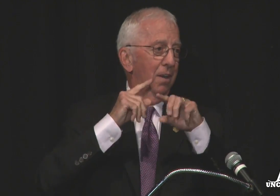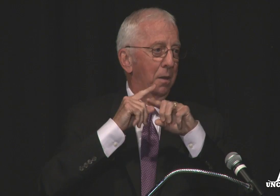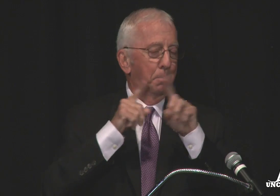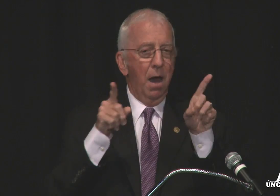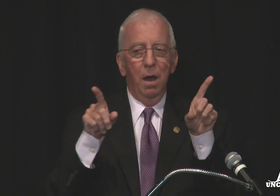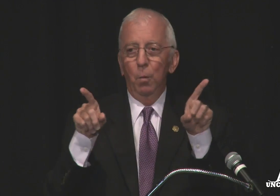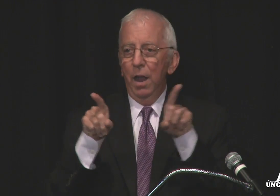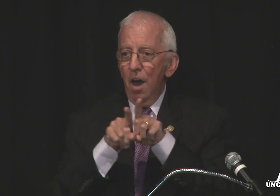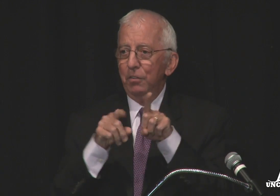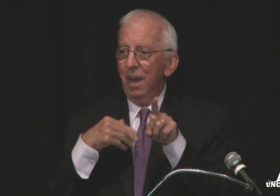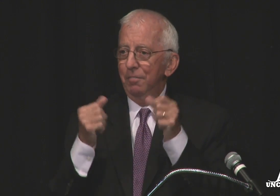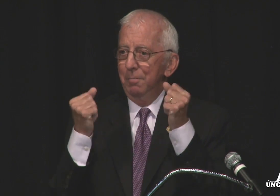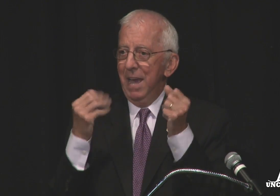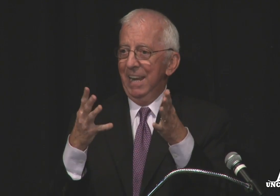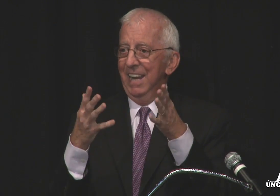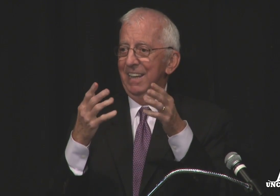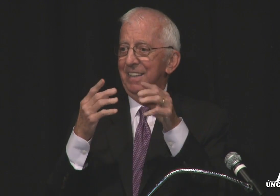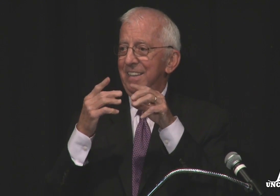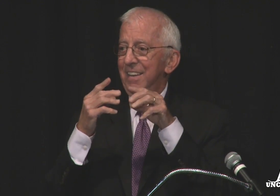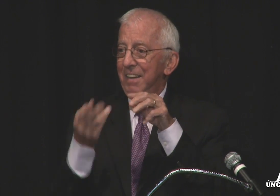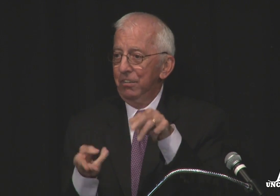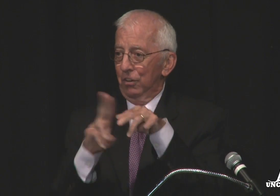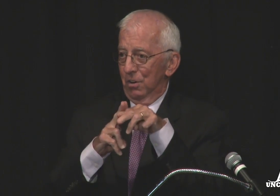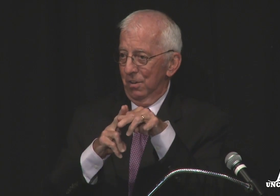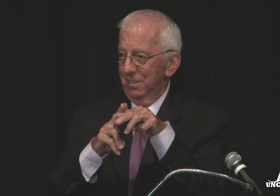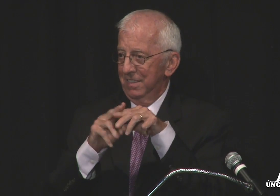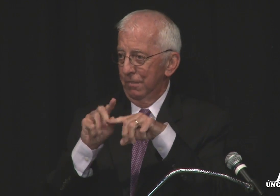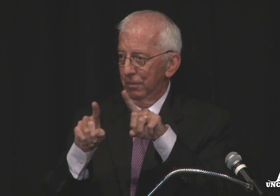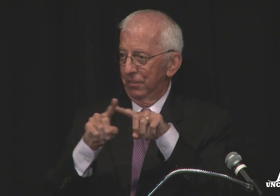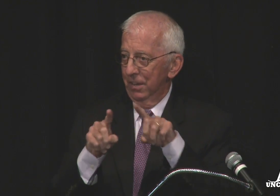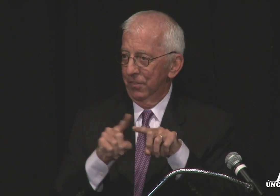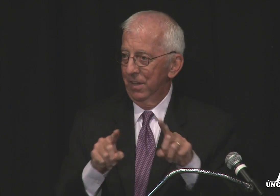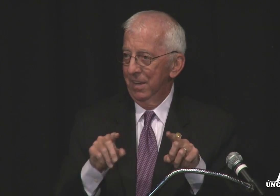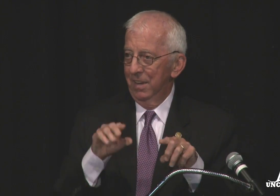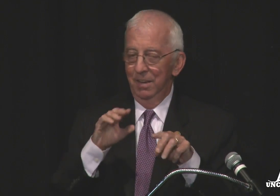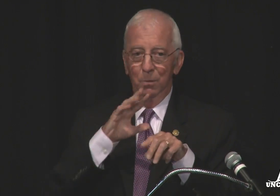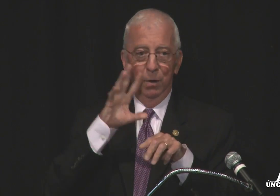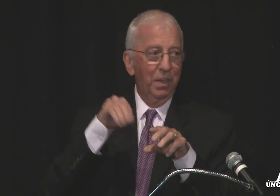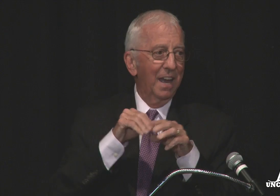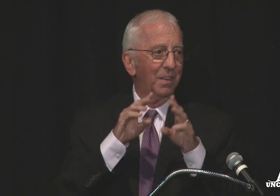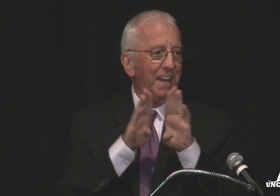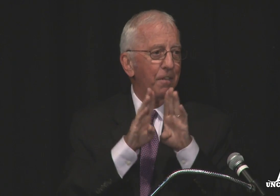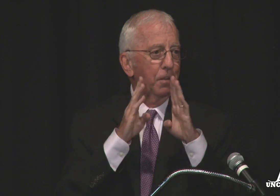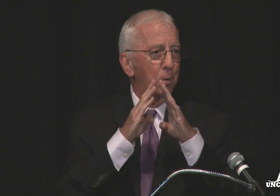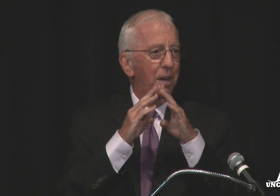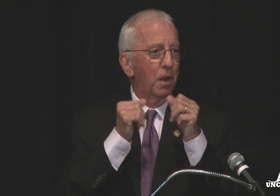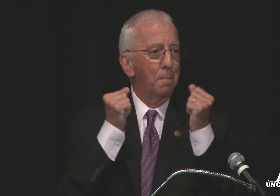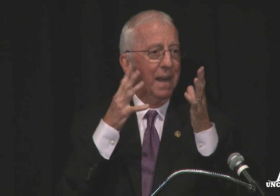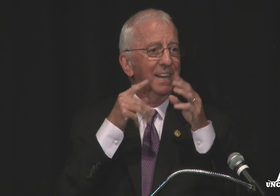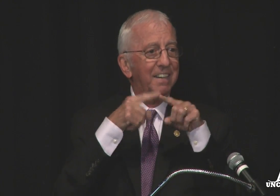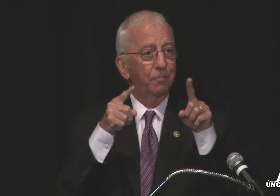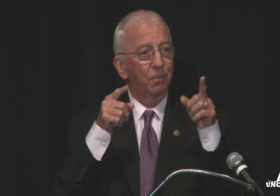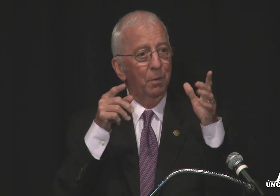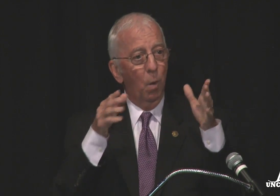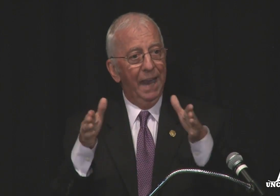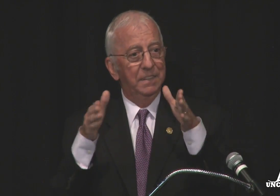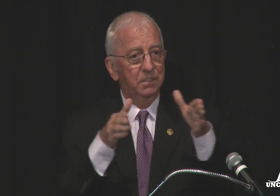but we also have many additional differences. Within the deaf community there are many different ways